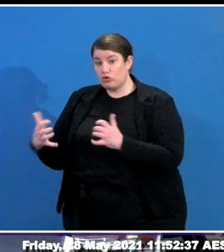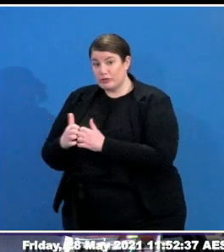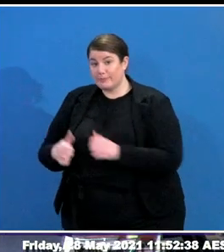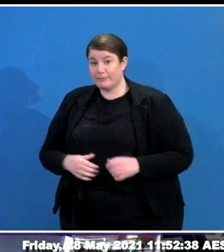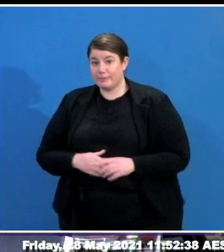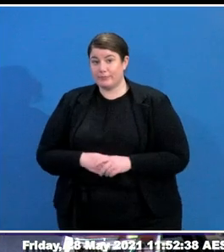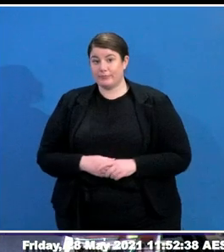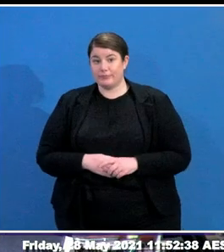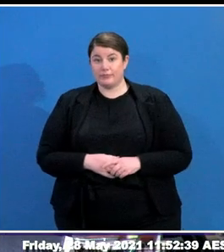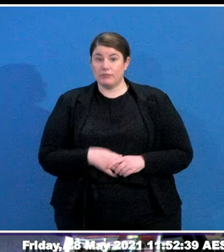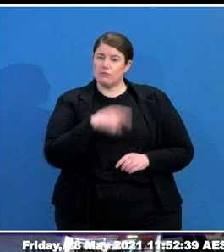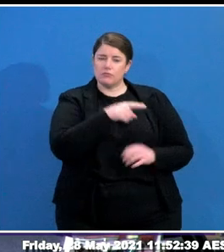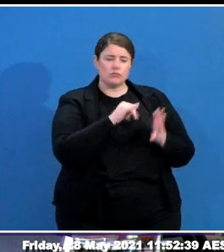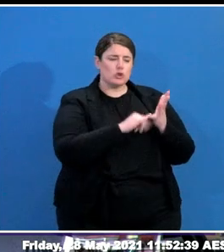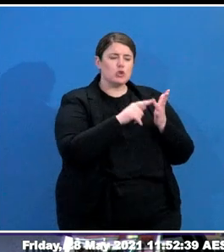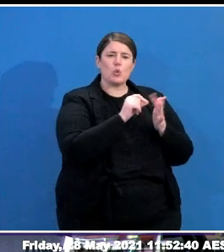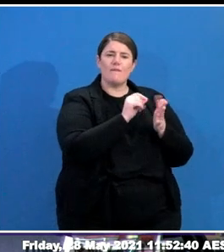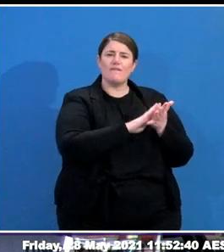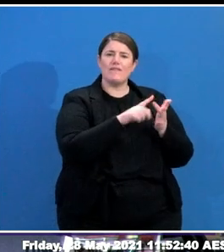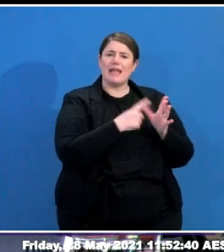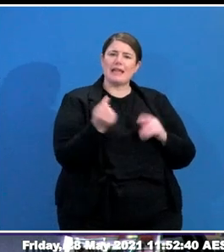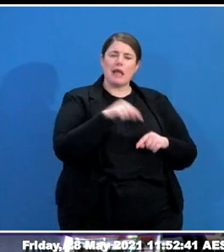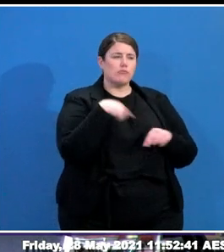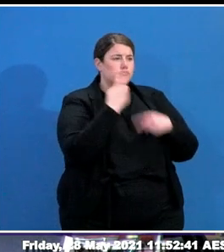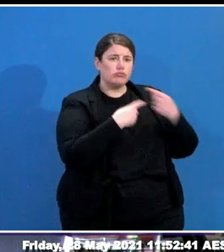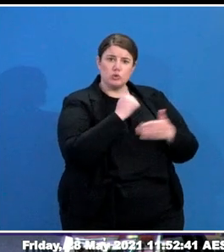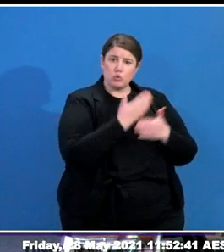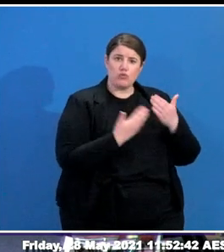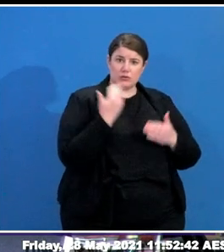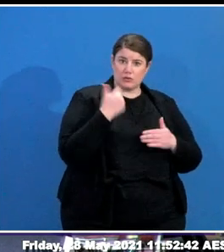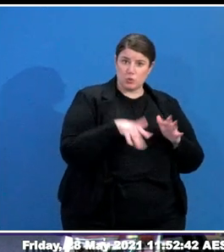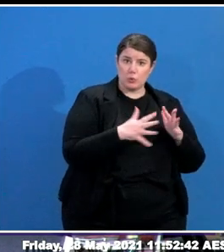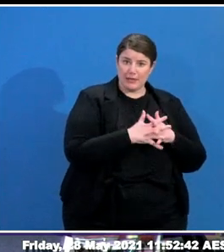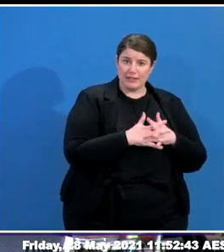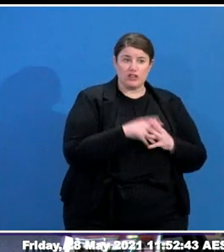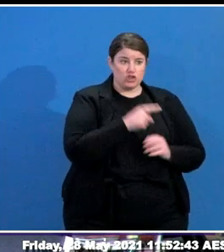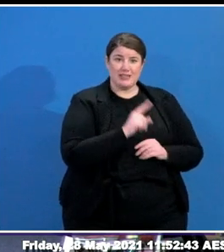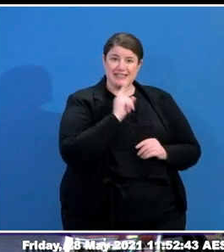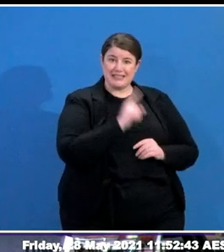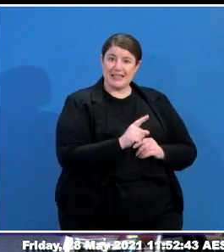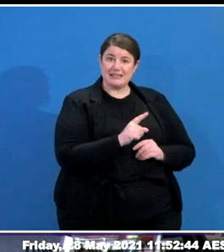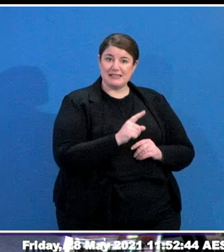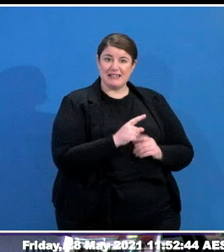And you've heard Sophia's evidence this week? Yes. And she described in her evidence about matters still being